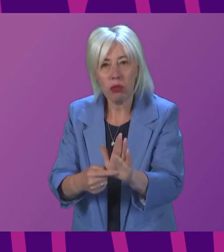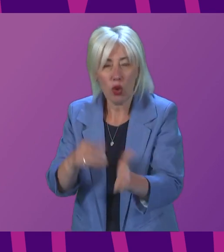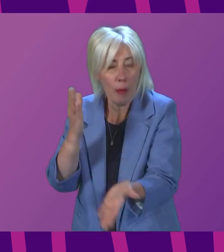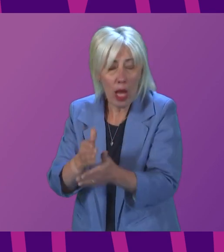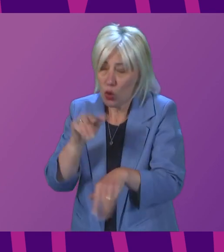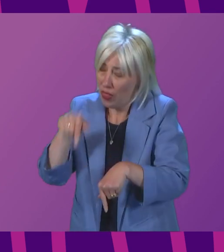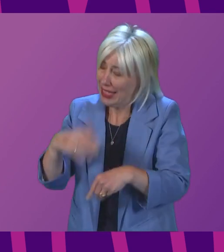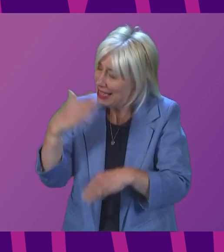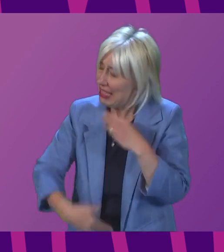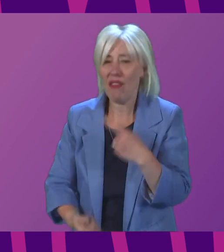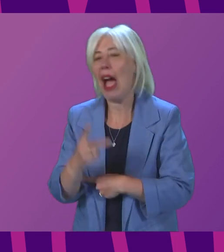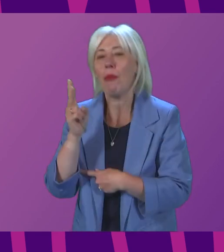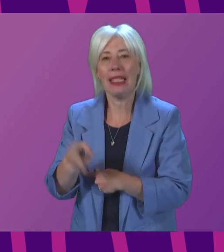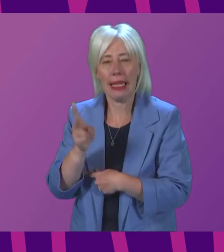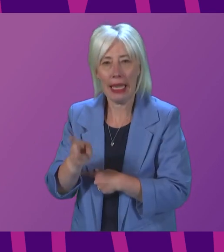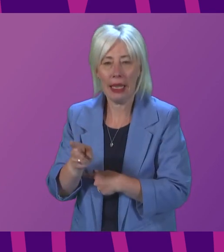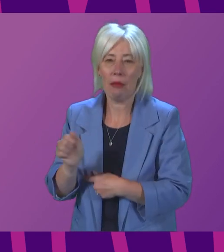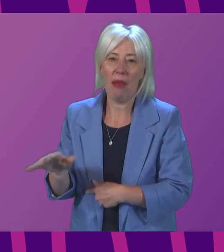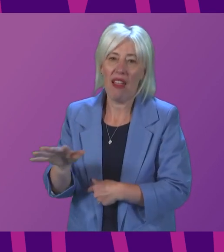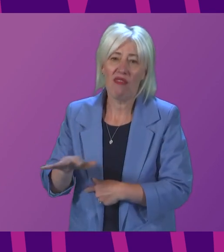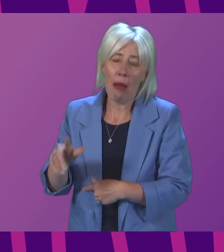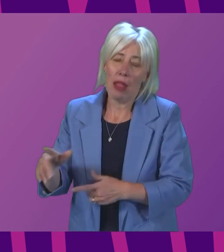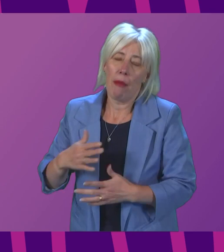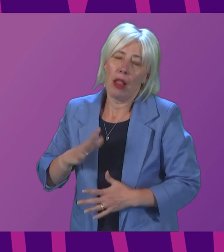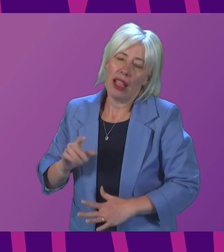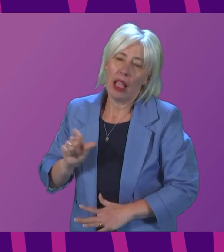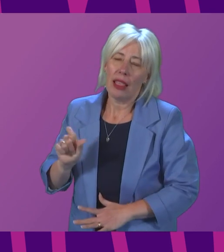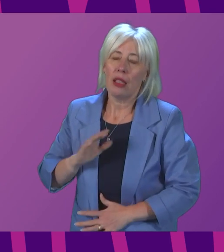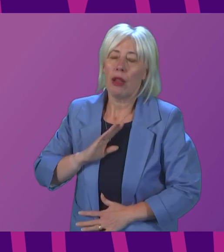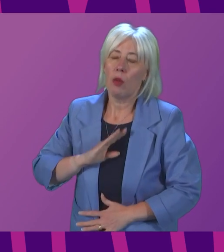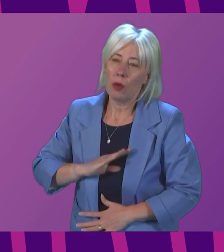That would give the family some very slight comfort after that dreadful tragedy.